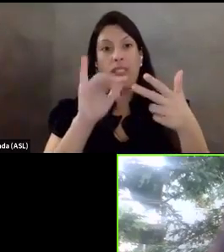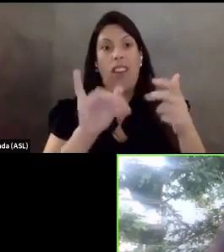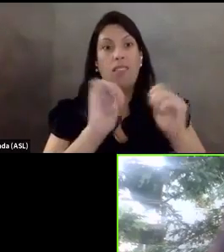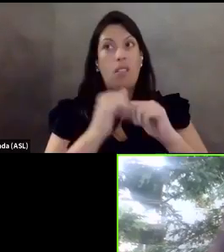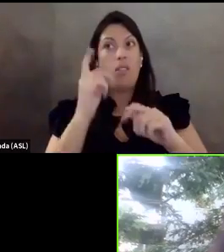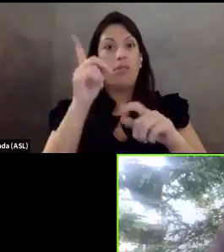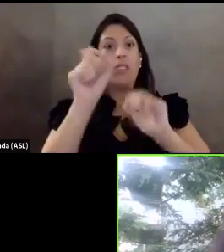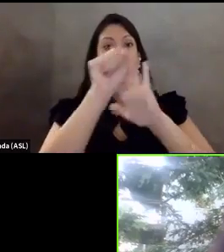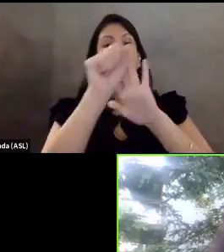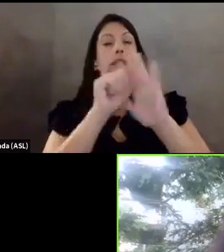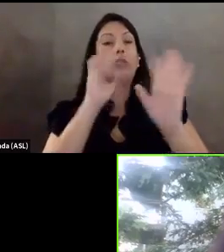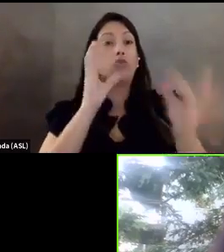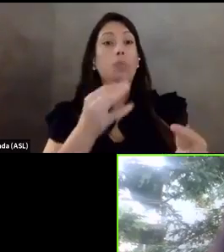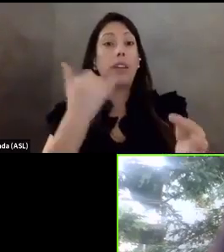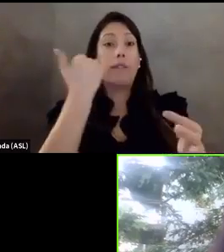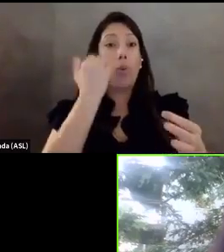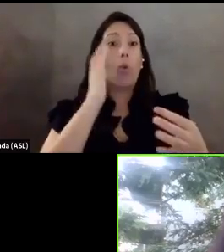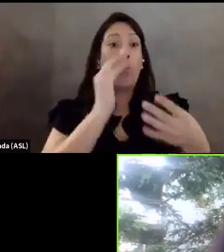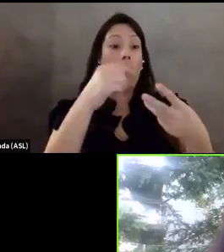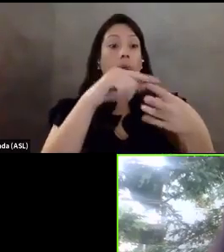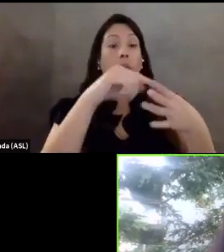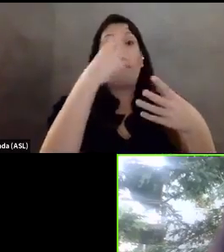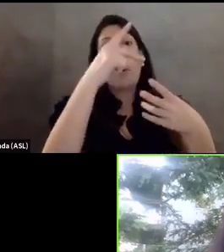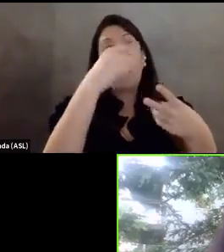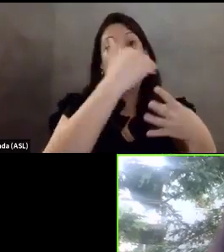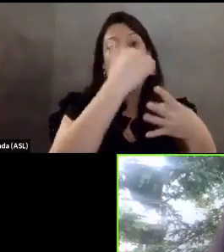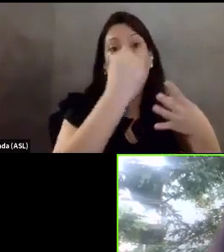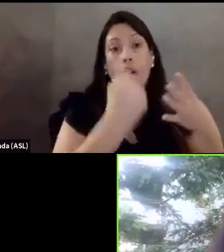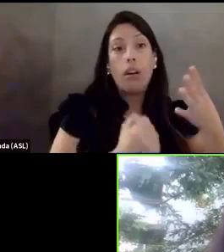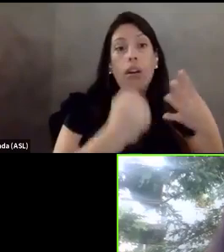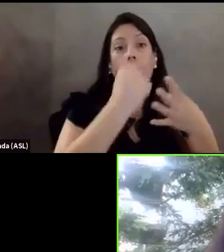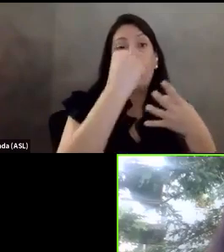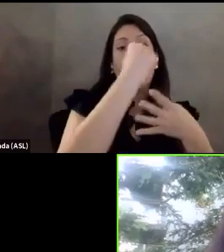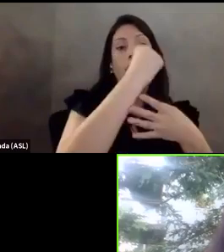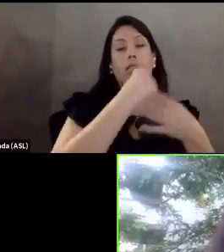And the numbers, as I said just recently,